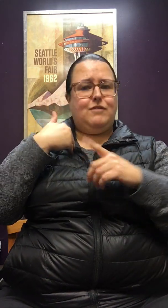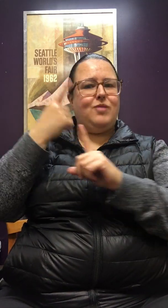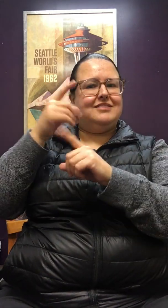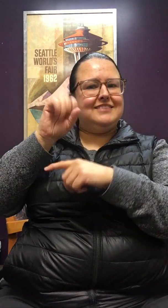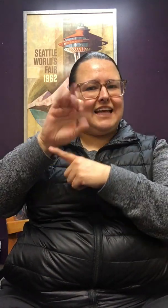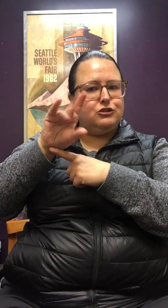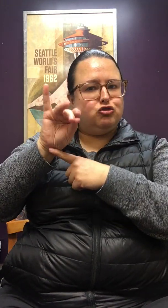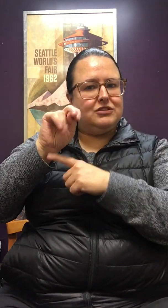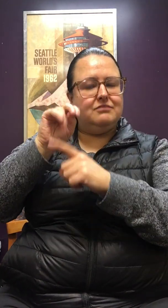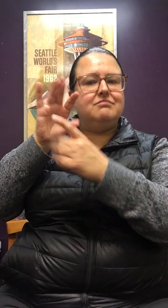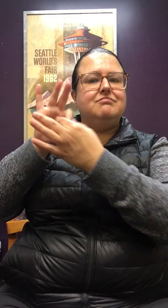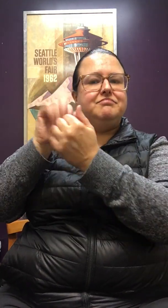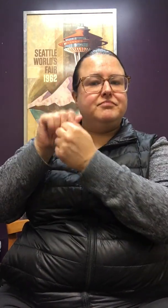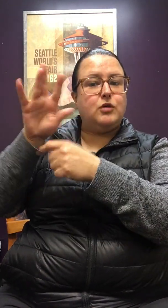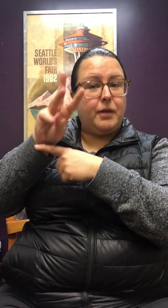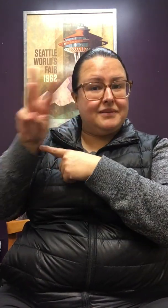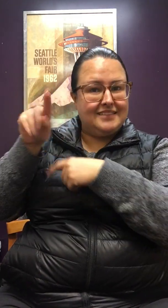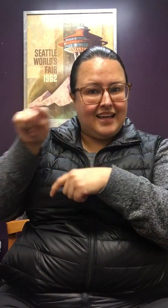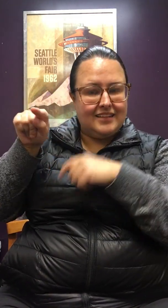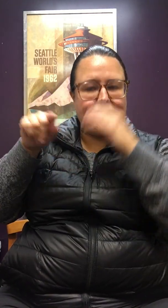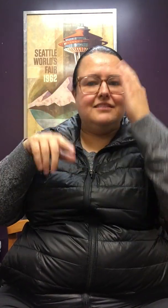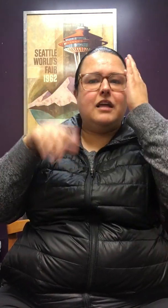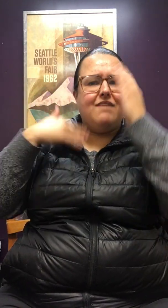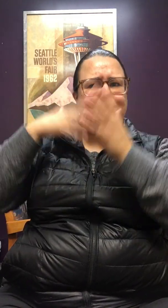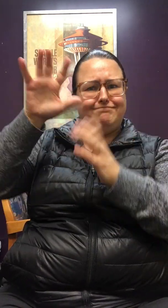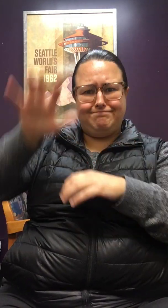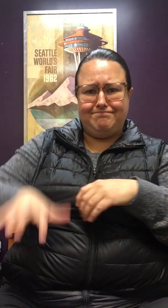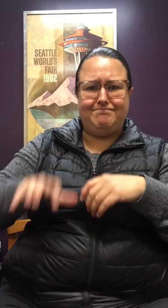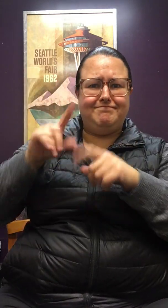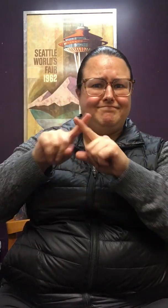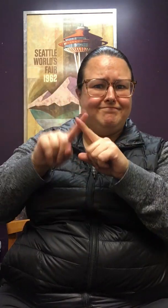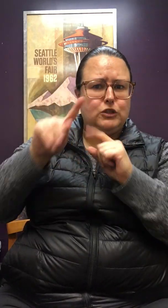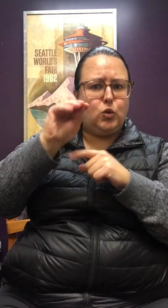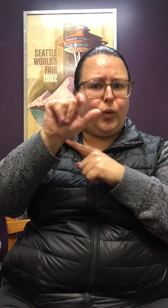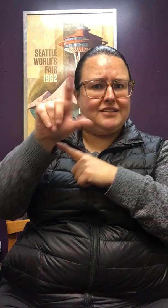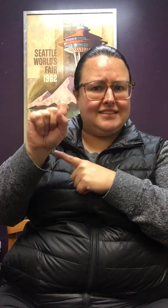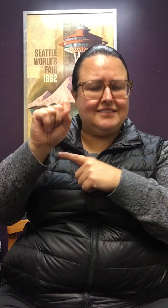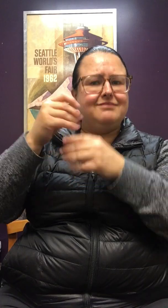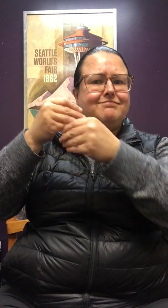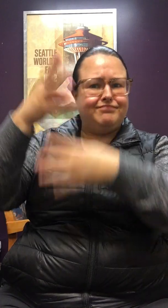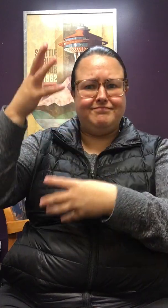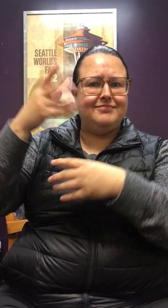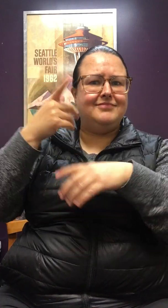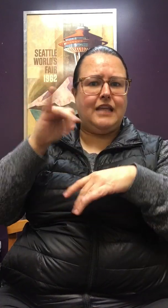There's a section on DiAngelo’s website that is full of tools